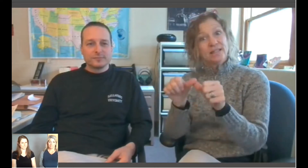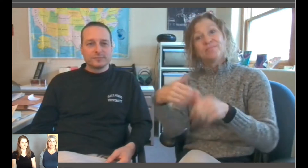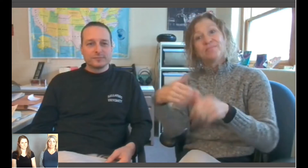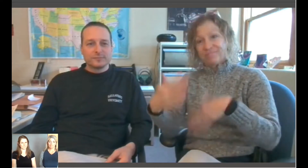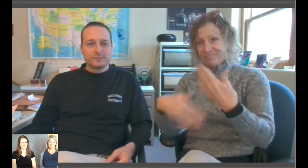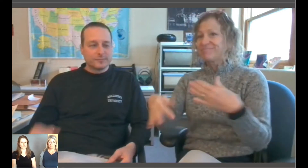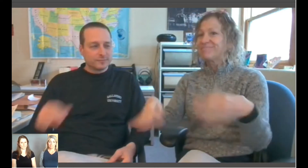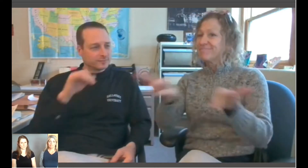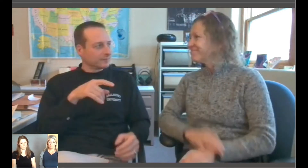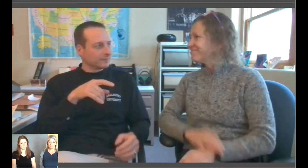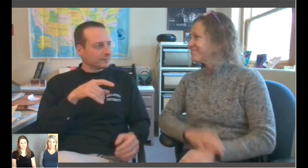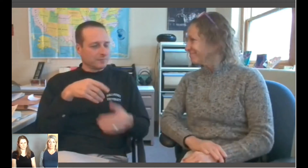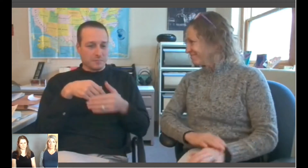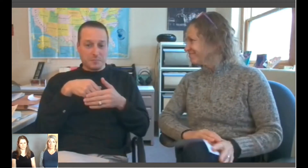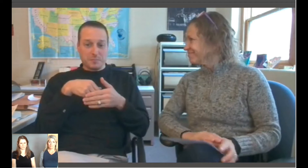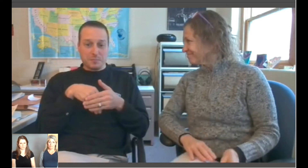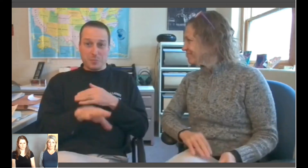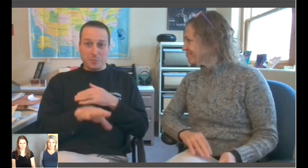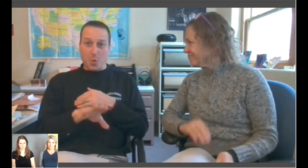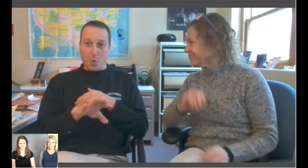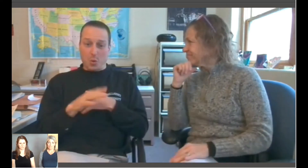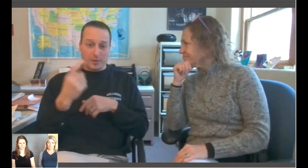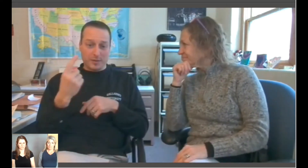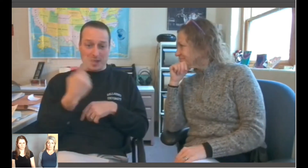When a child is born their brain is developing synapses.